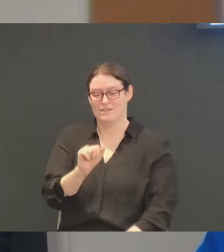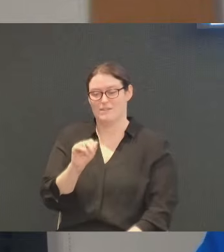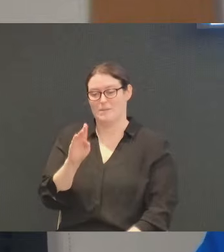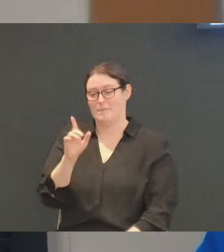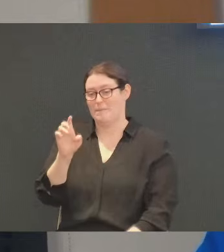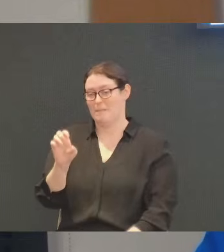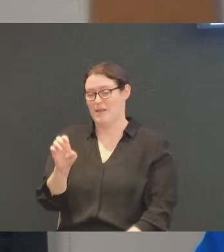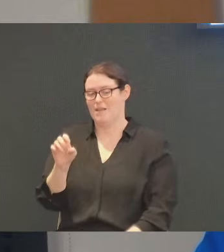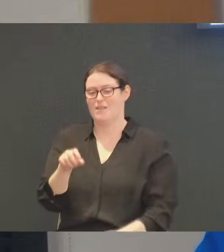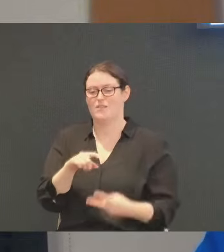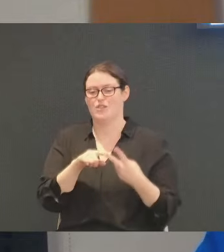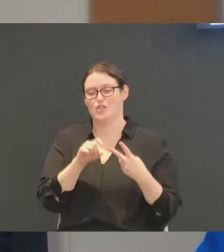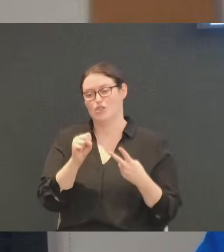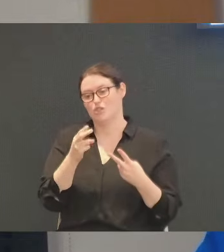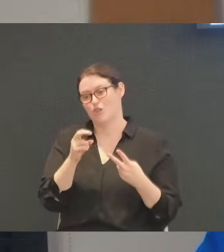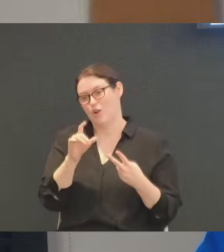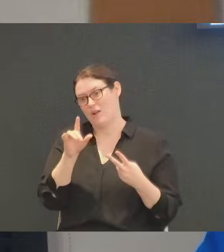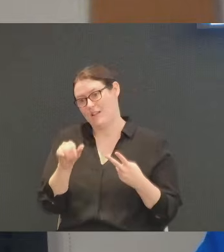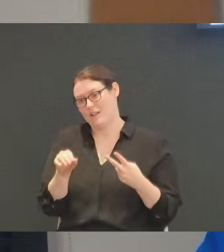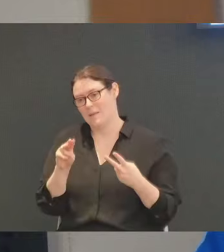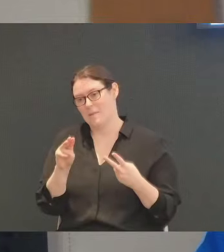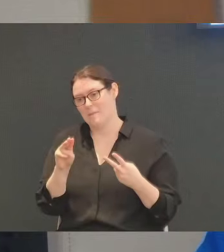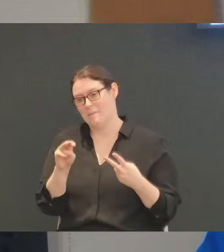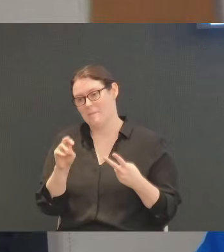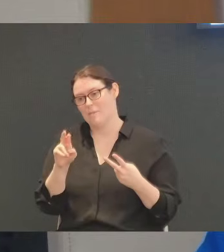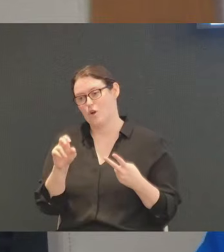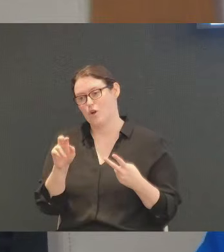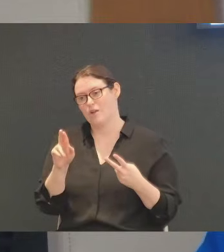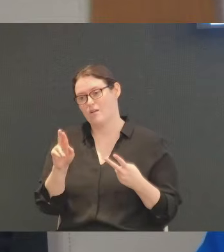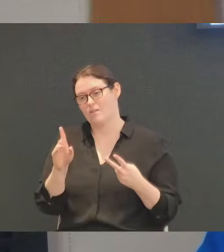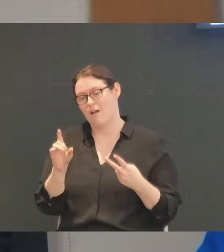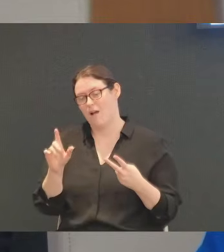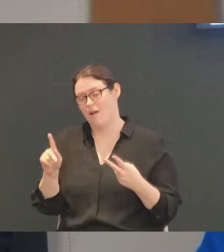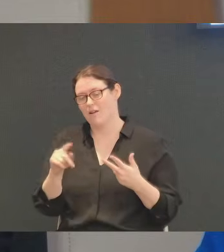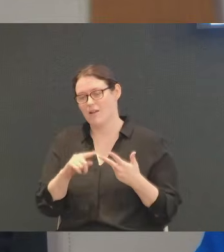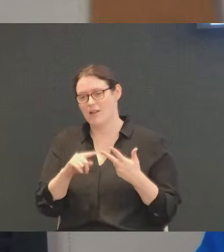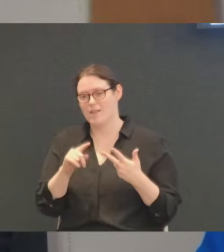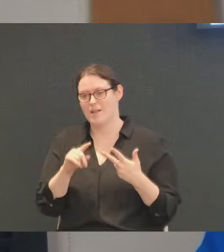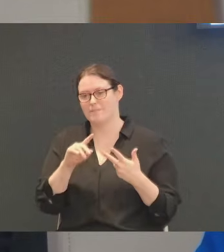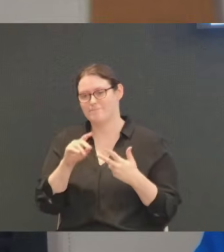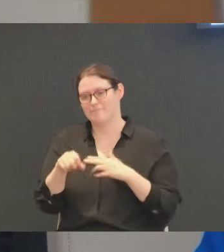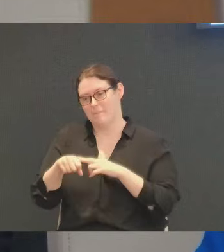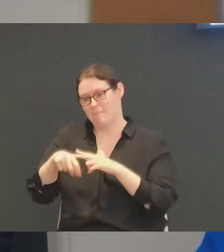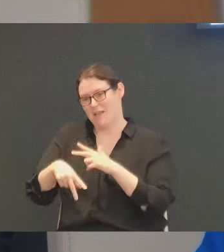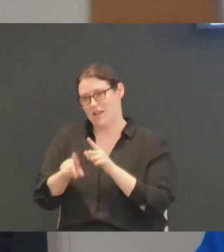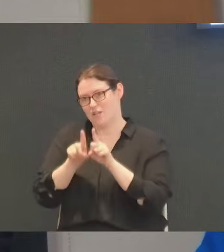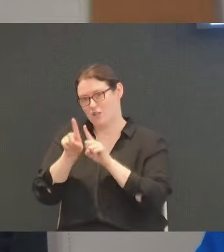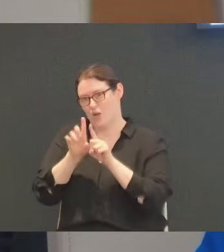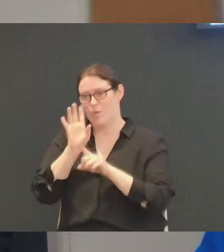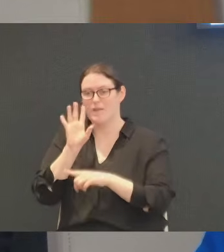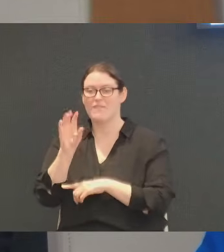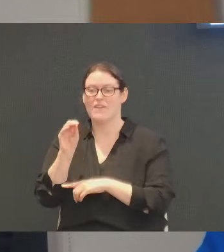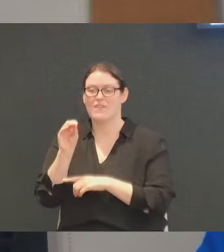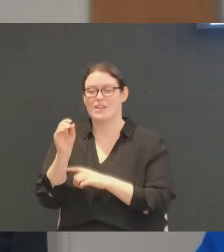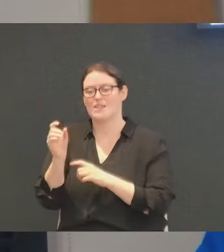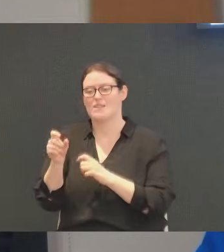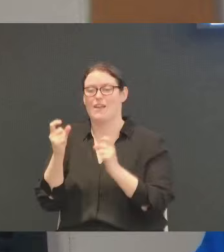Shirley Murdoch and Midnight Star would do their 50th anniversary celebration concert. So all of it